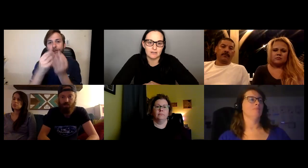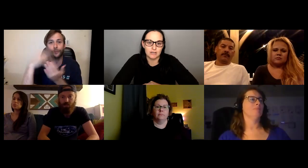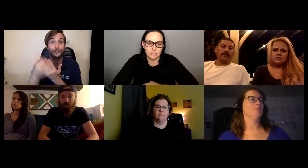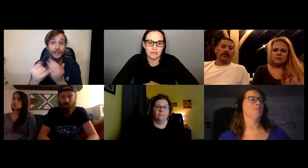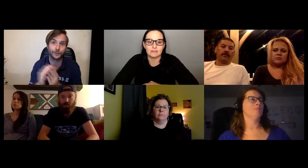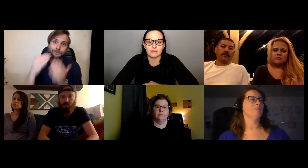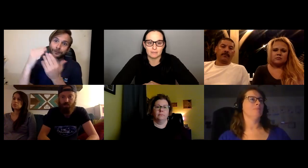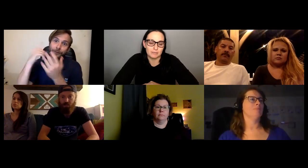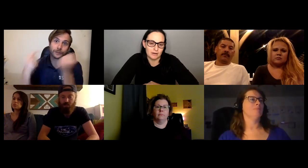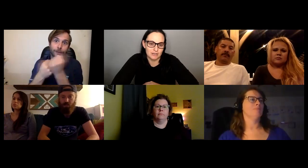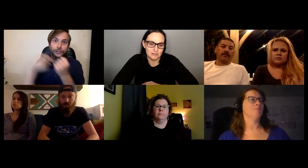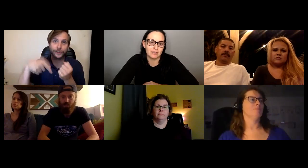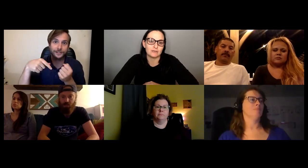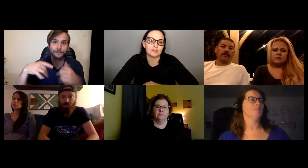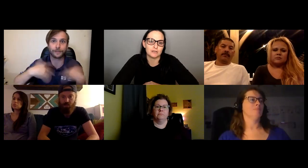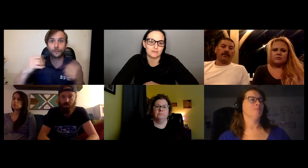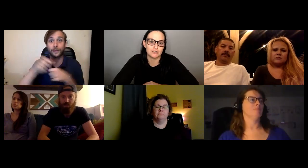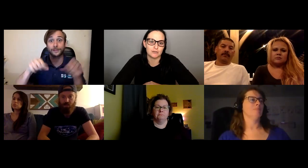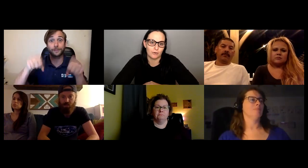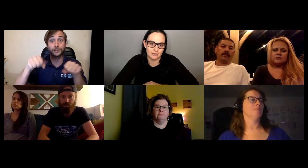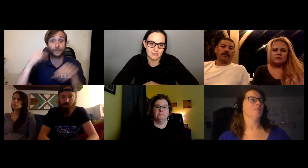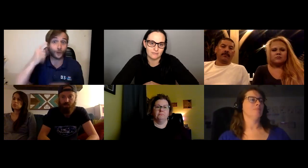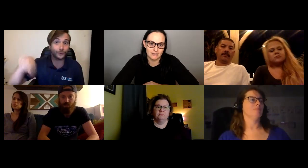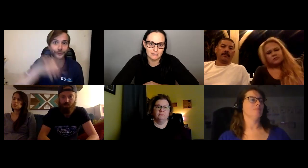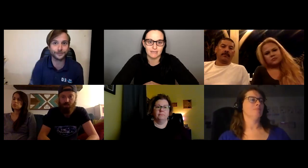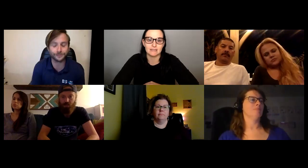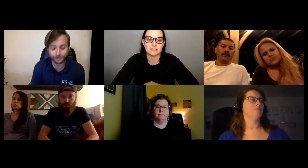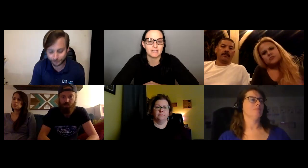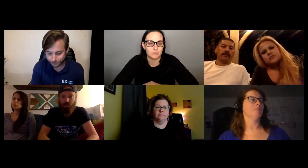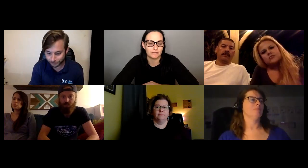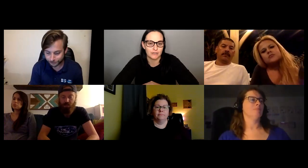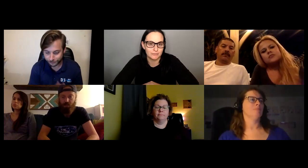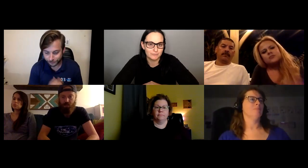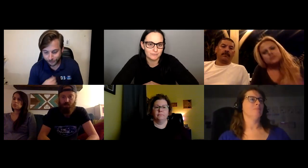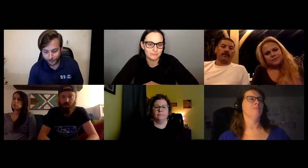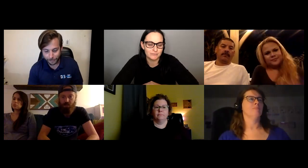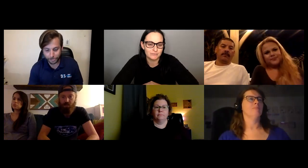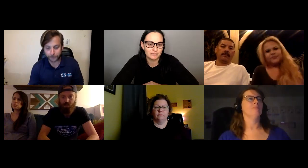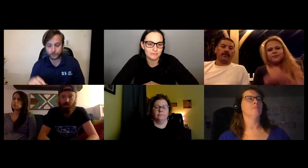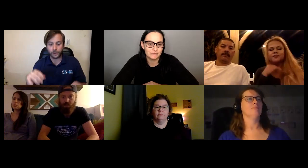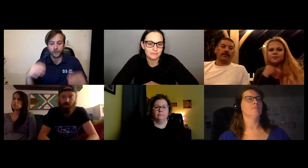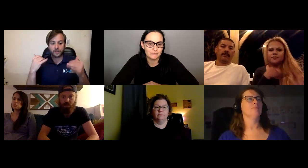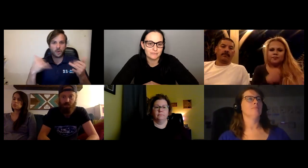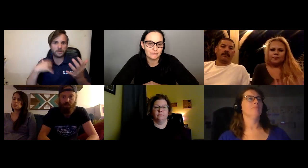education and family project so thank you so much for supporting this event and making this possible for you